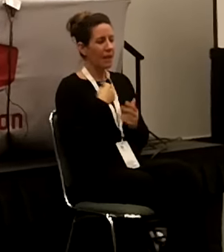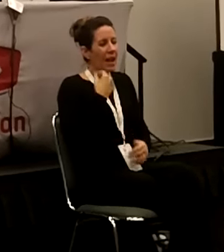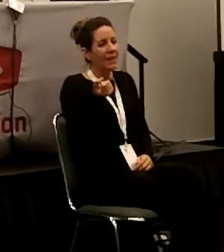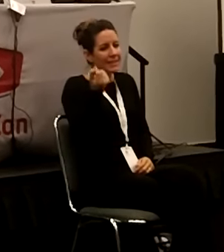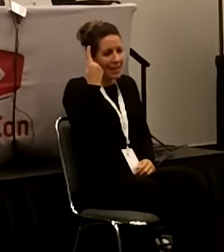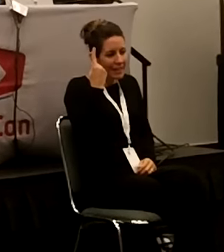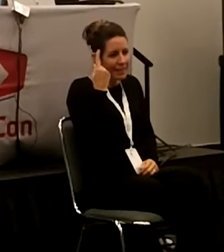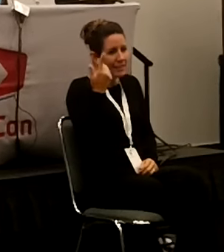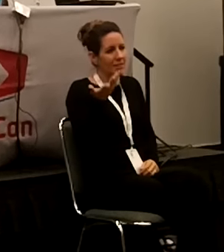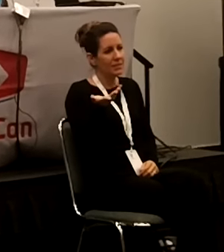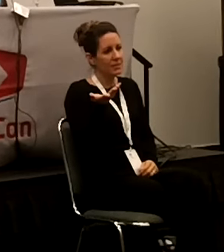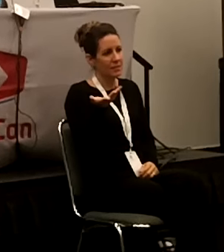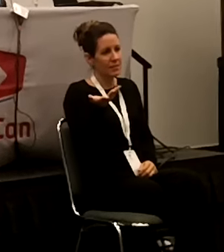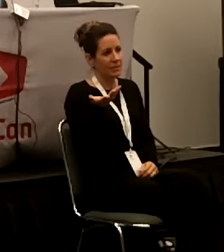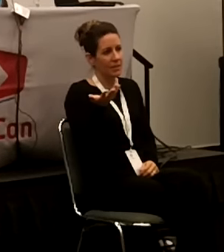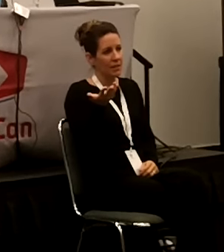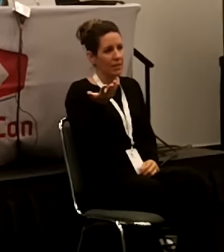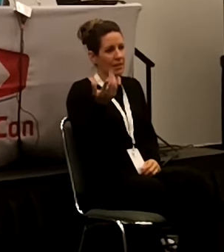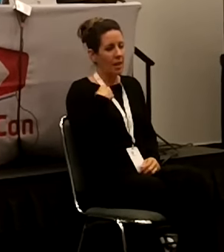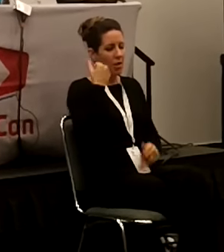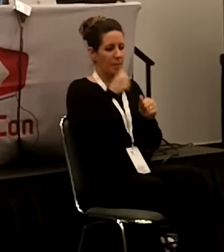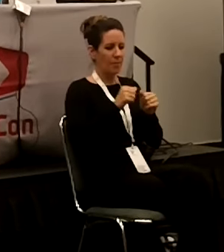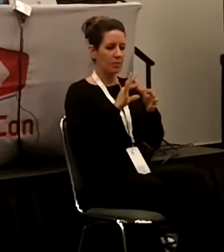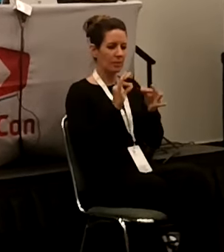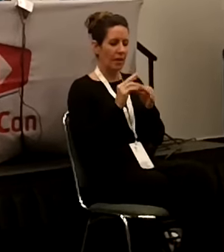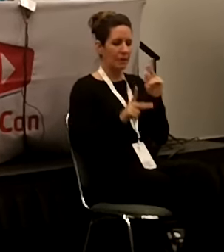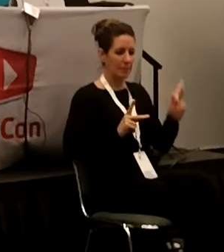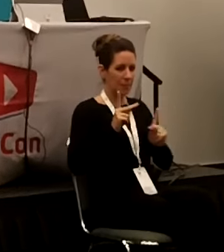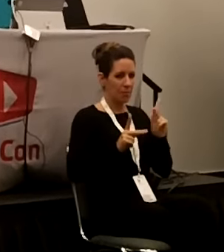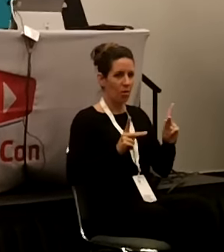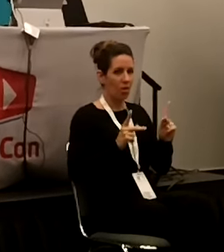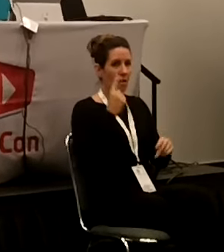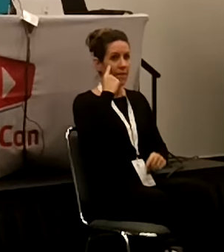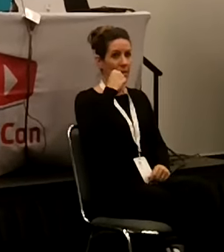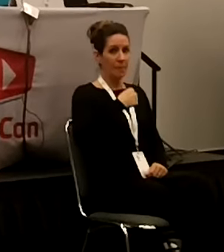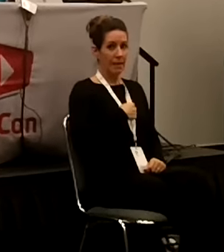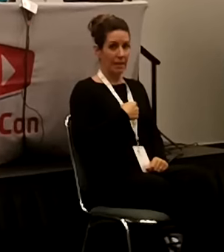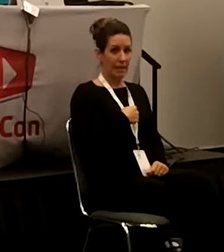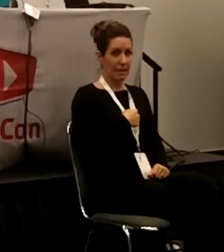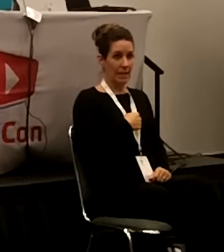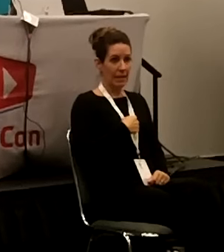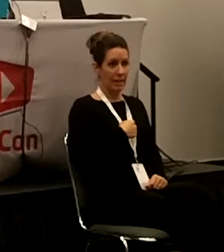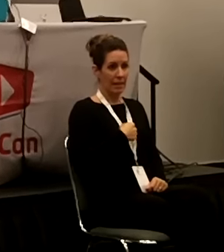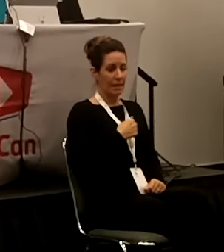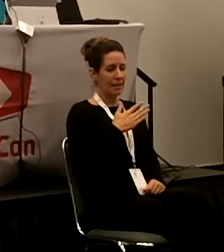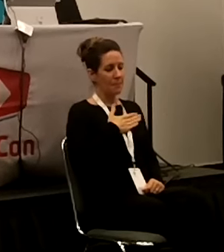I get it, and I think, I remember telling people, for me this is one of those personal preference